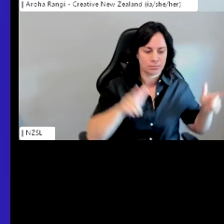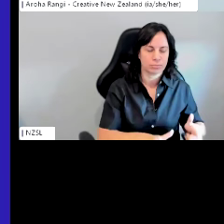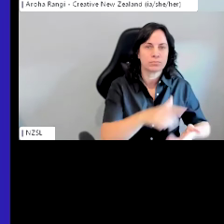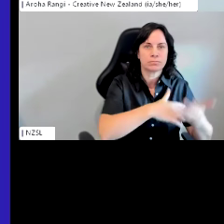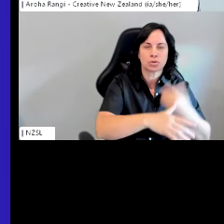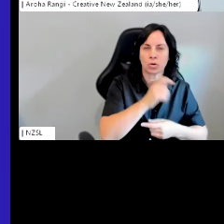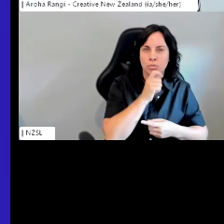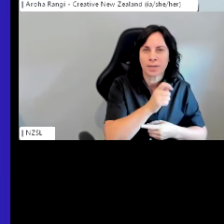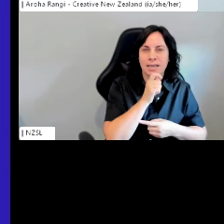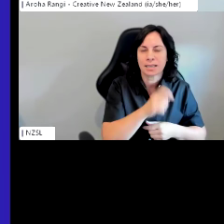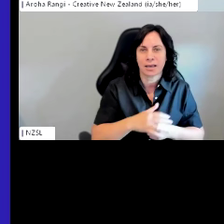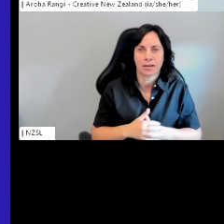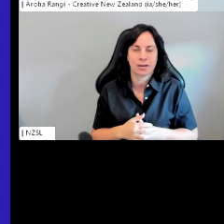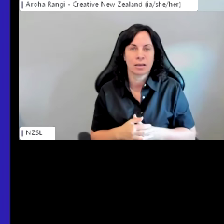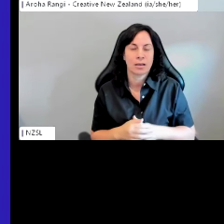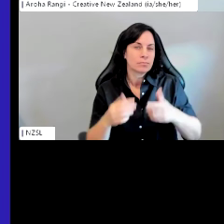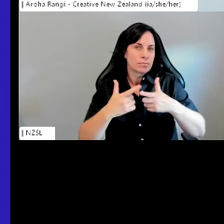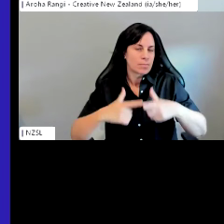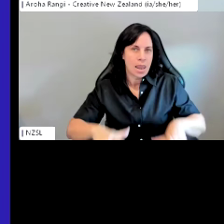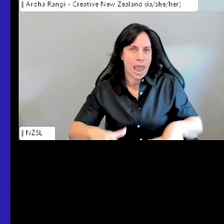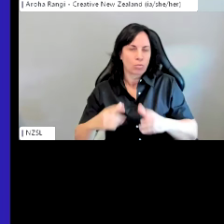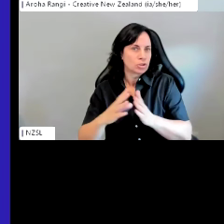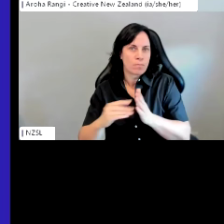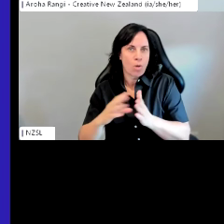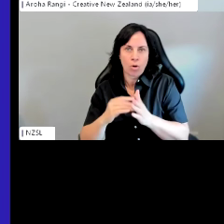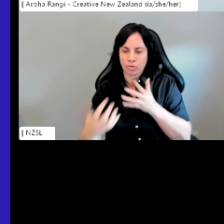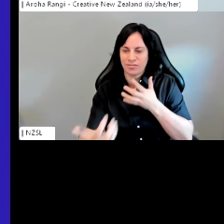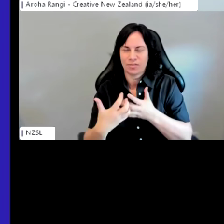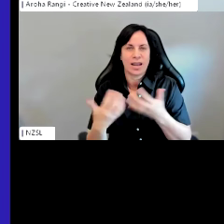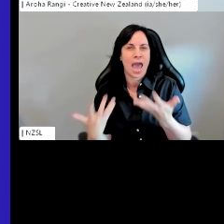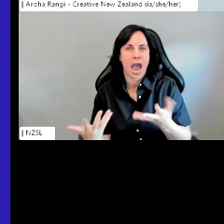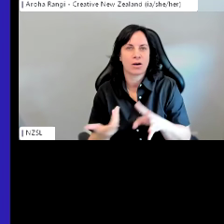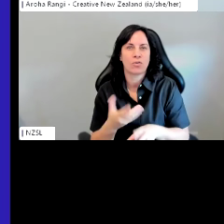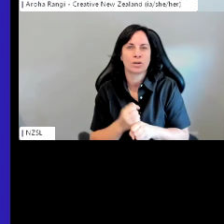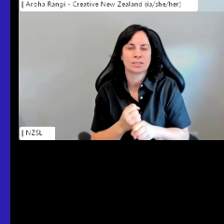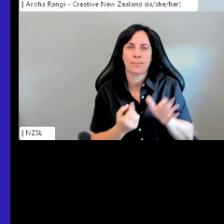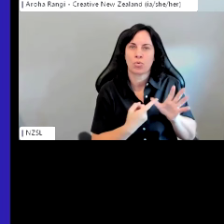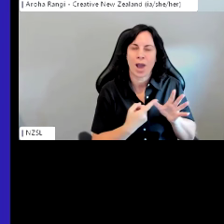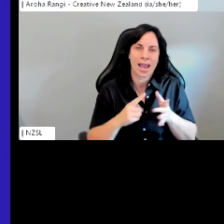language language models fit into this? That is AI recommendations from Google Gemini or ChatGPT.